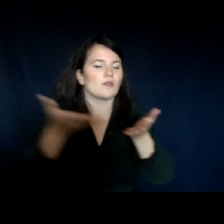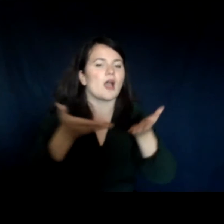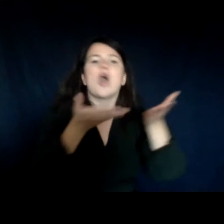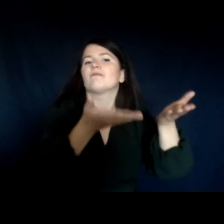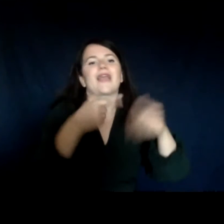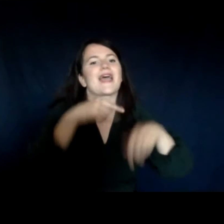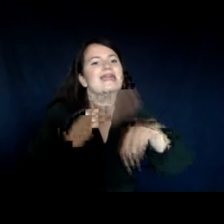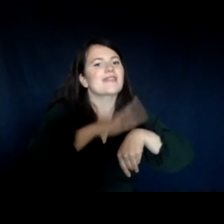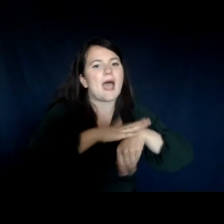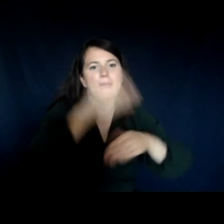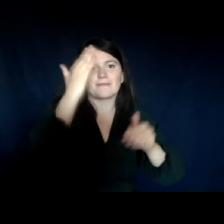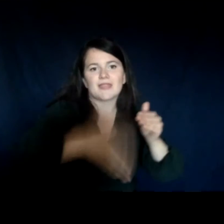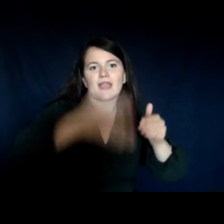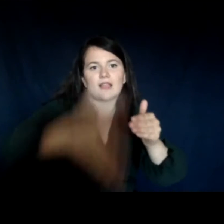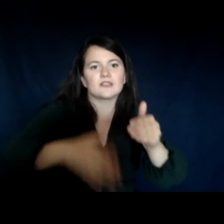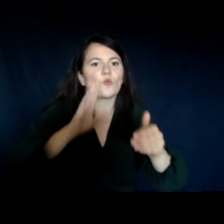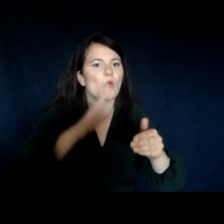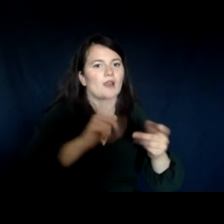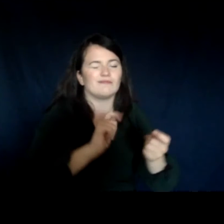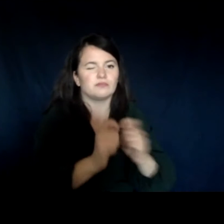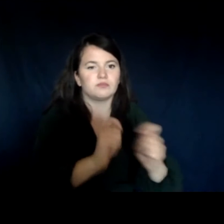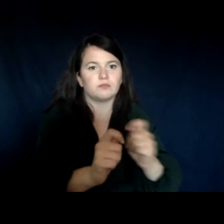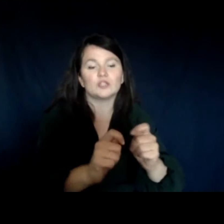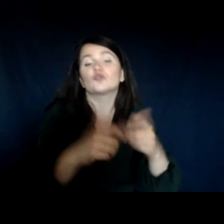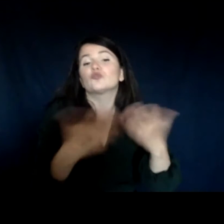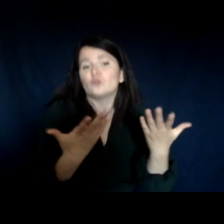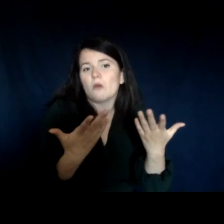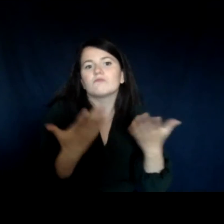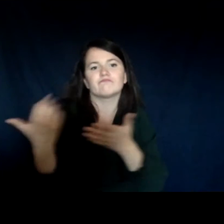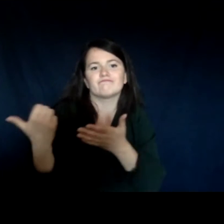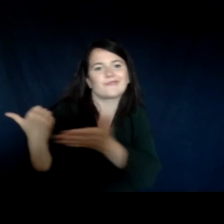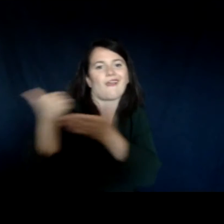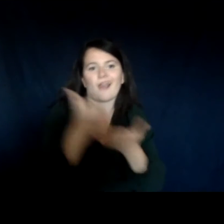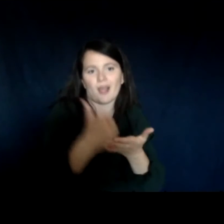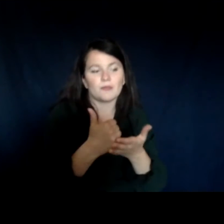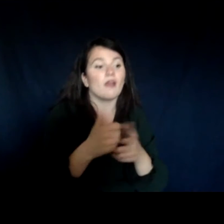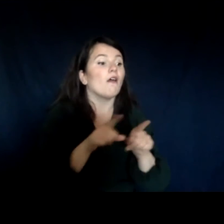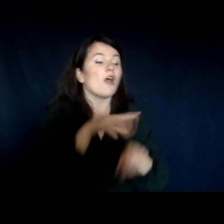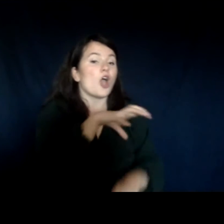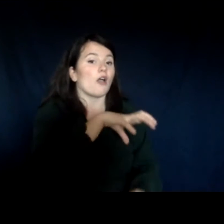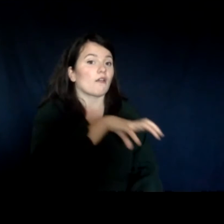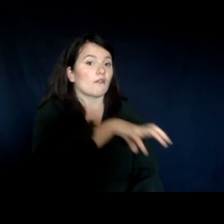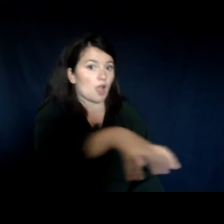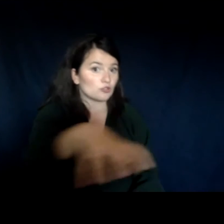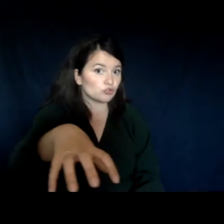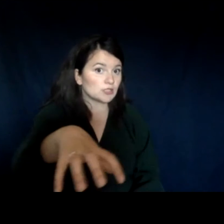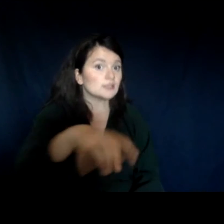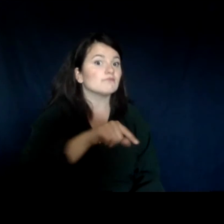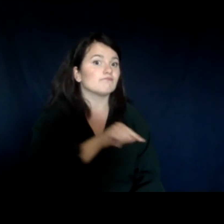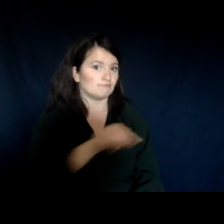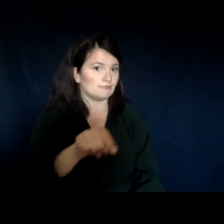Secondly, national authorities have also the possibility to select new operations, for example